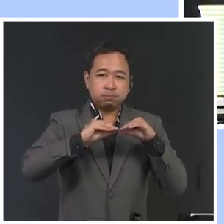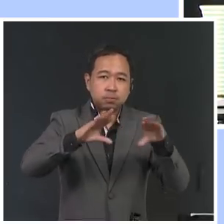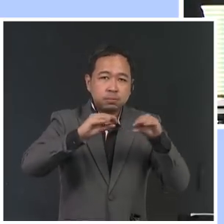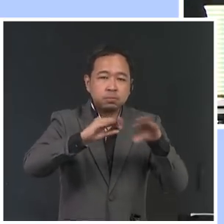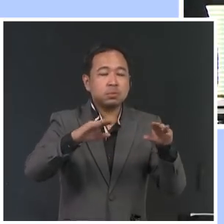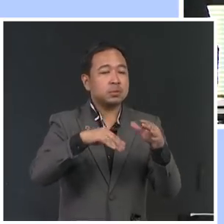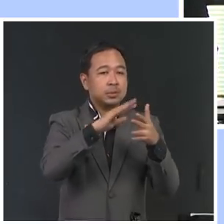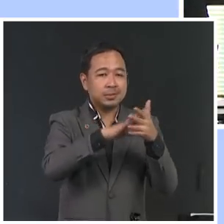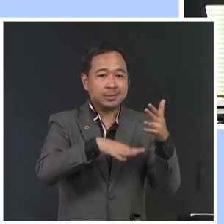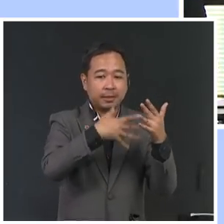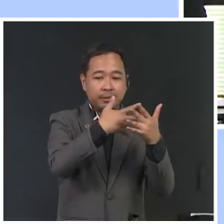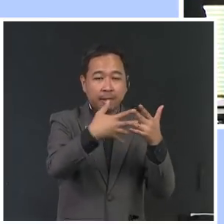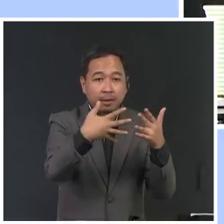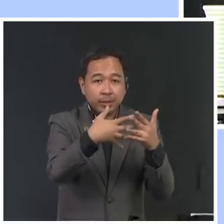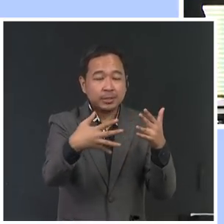And also the people who the Japanese